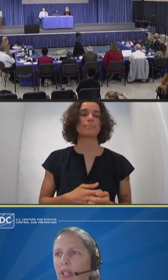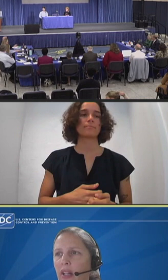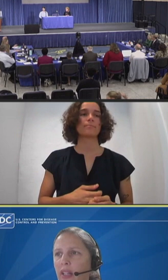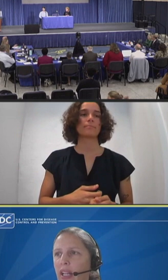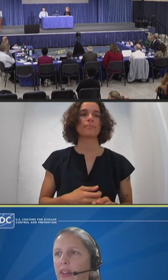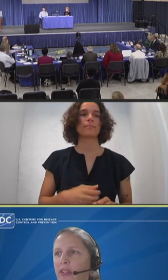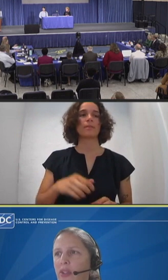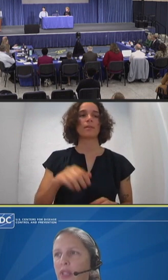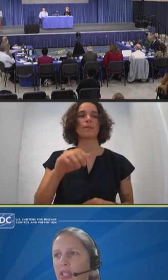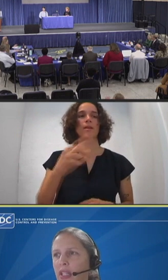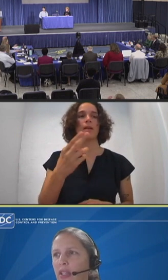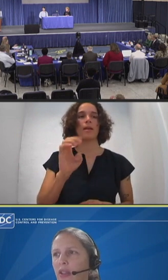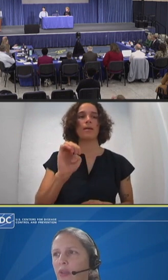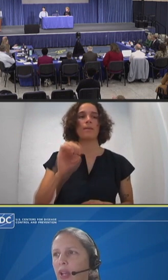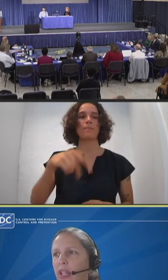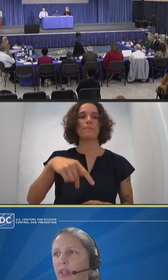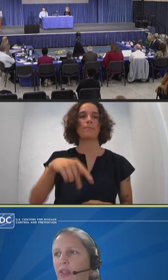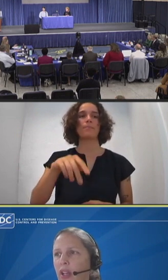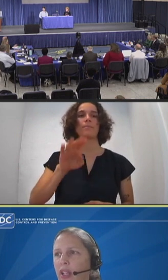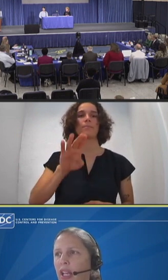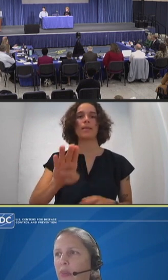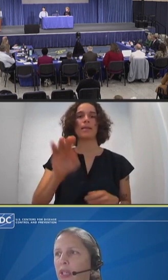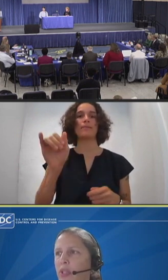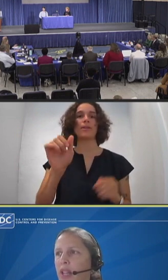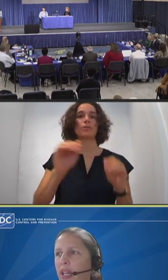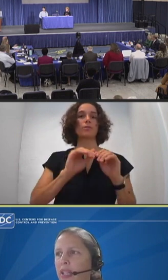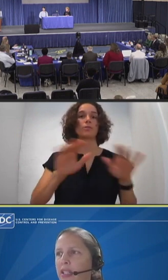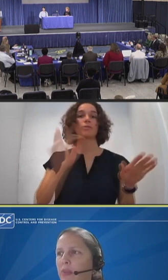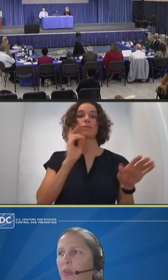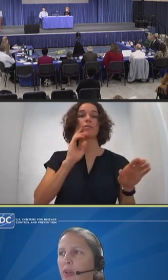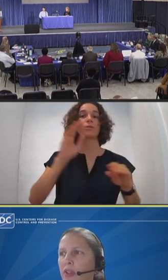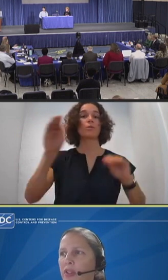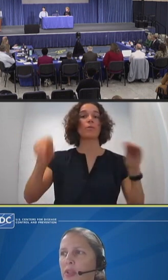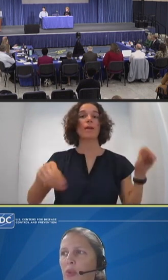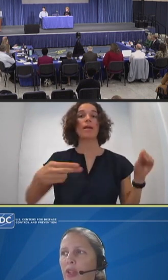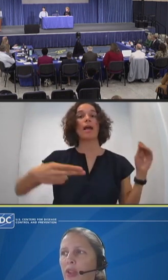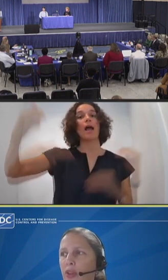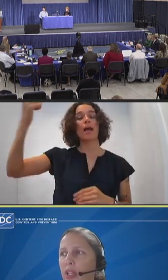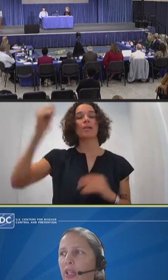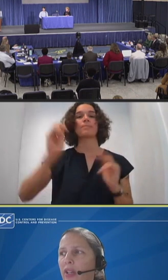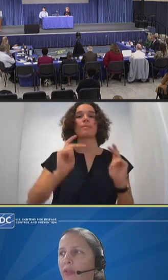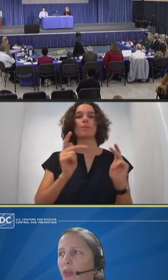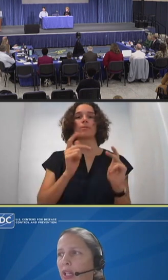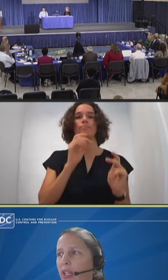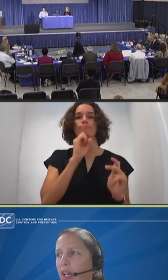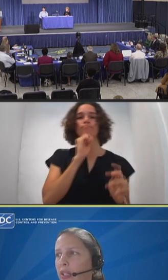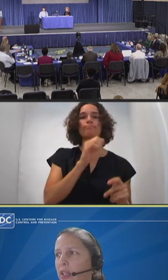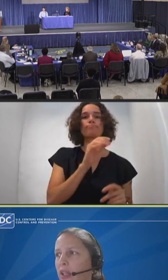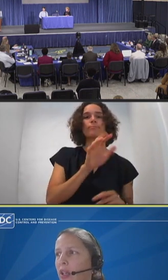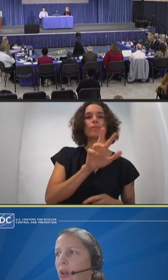on the left, you see the rate of chronic hep B was highest among persons between 30 and 49